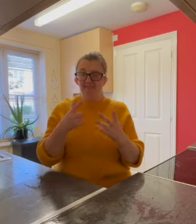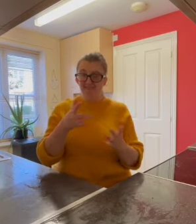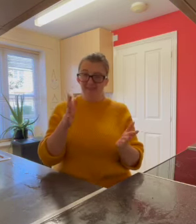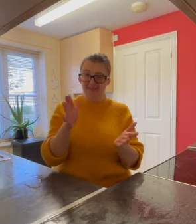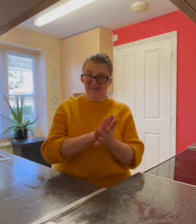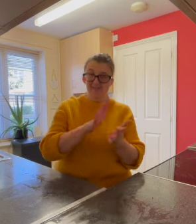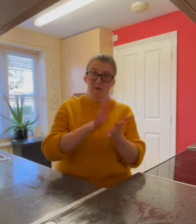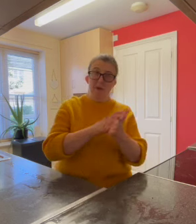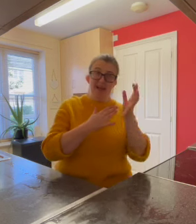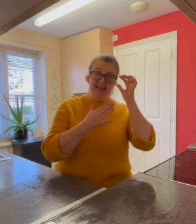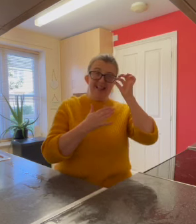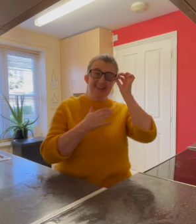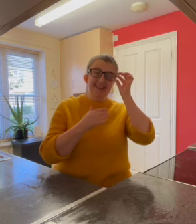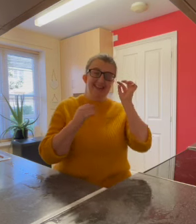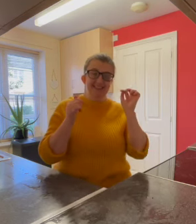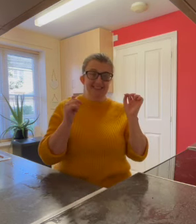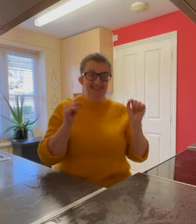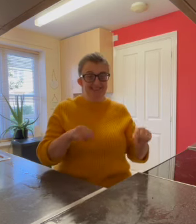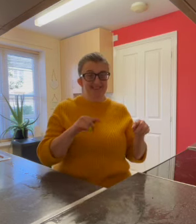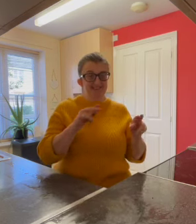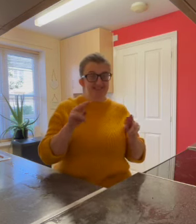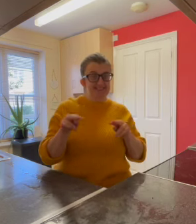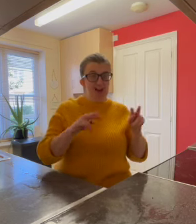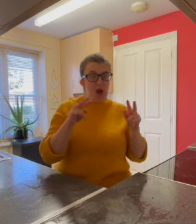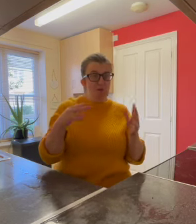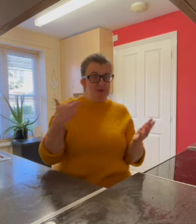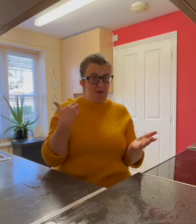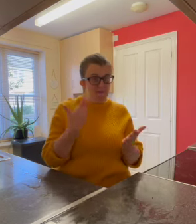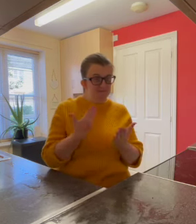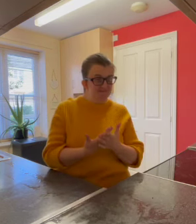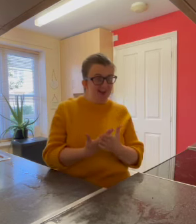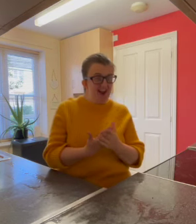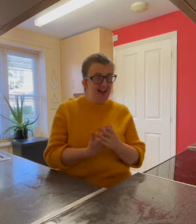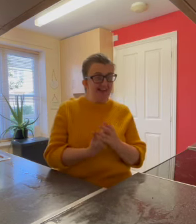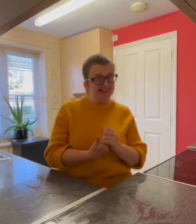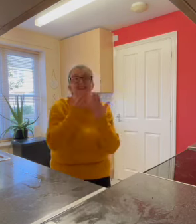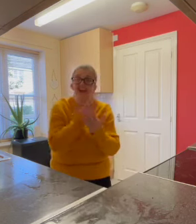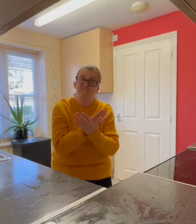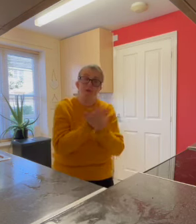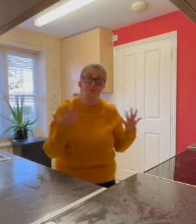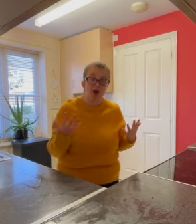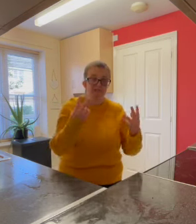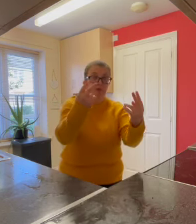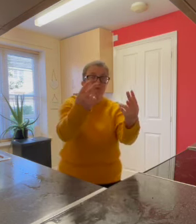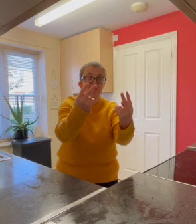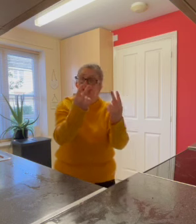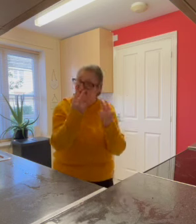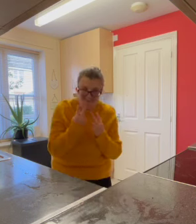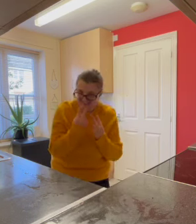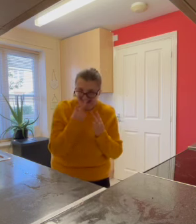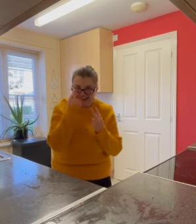I really hope you have enjoyed this video so far, thank you so much for watching